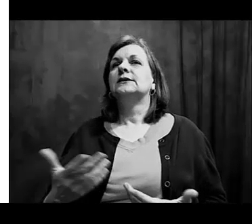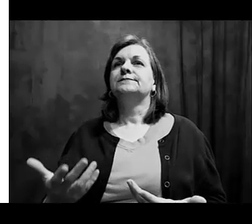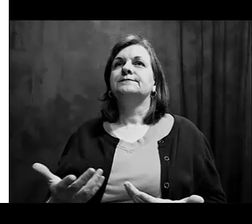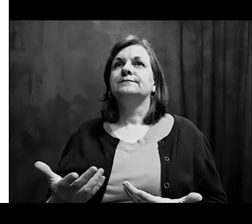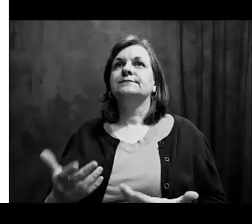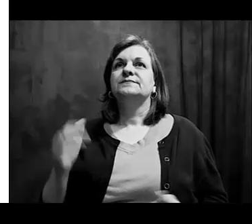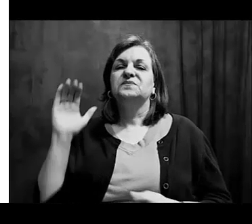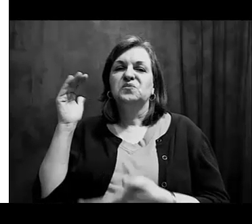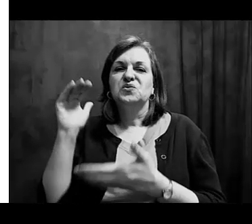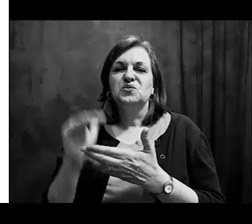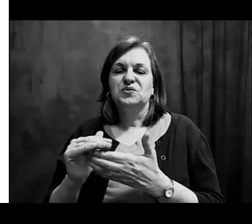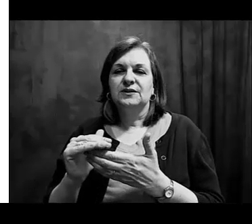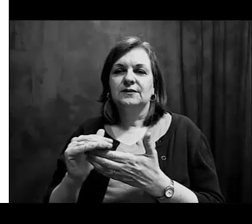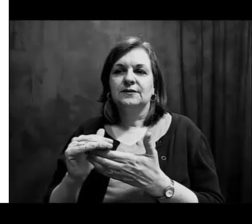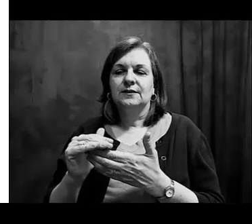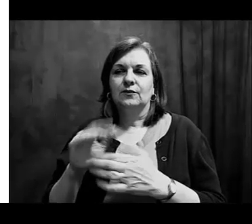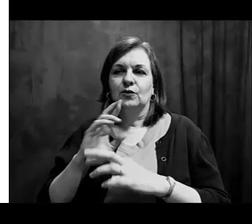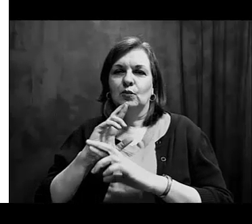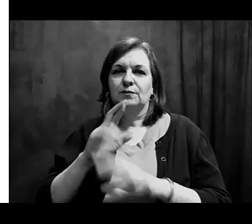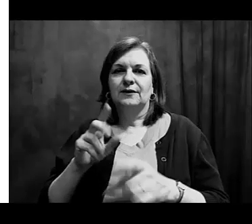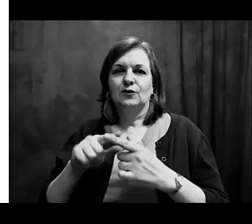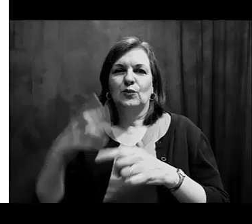sensory system